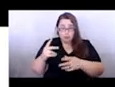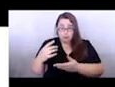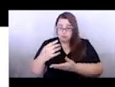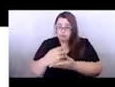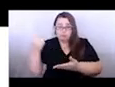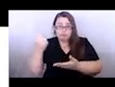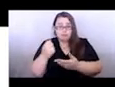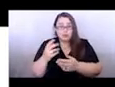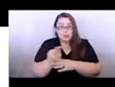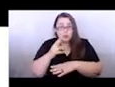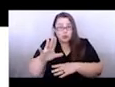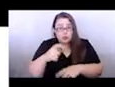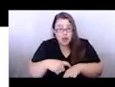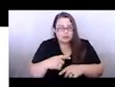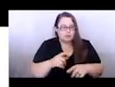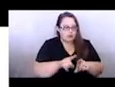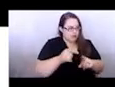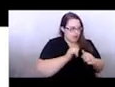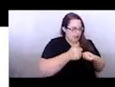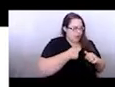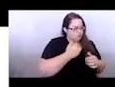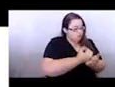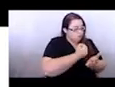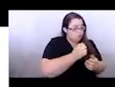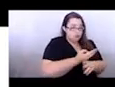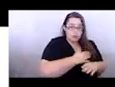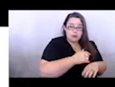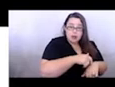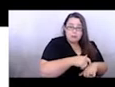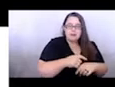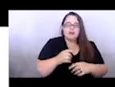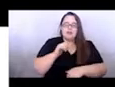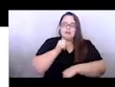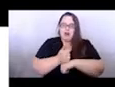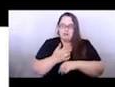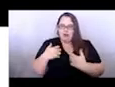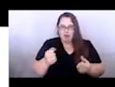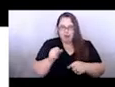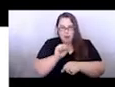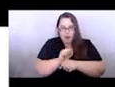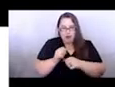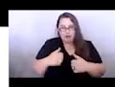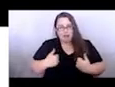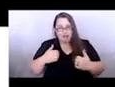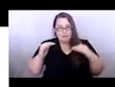and structuring a healthy work life balance is difficult for most people. And it does take time and practice.